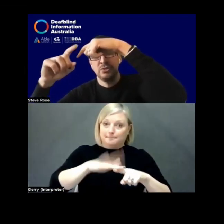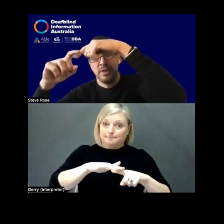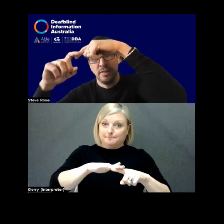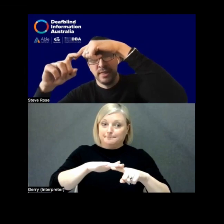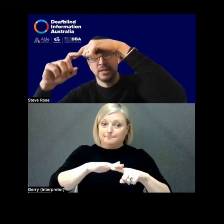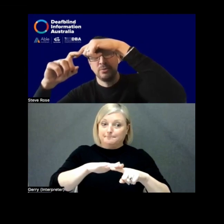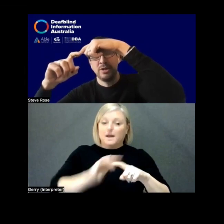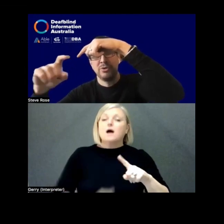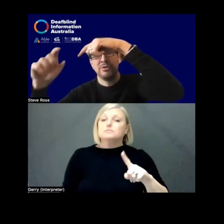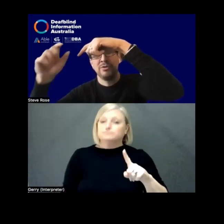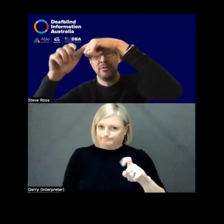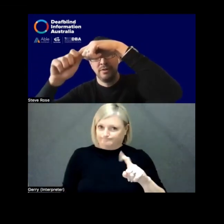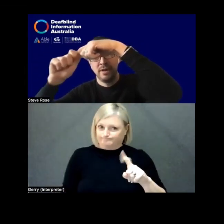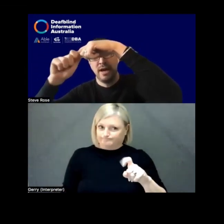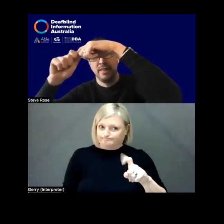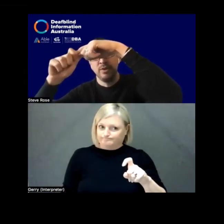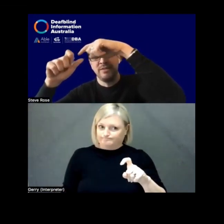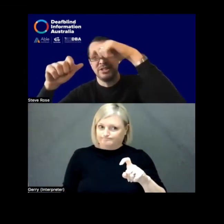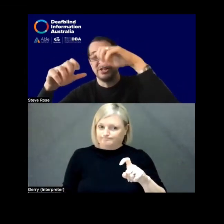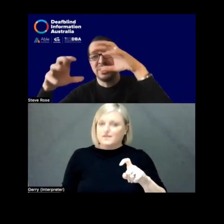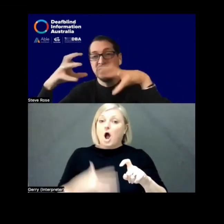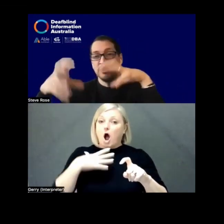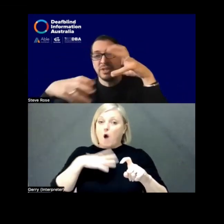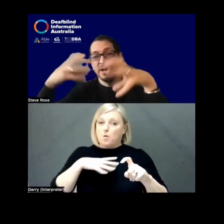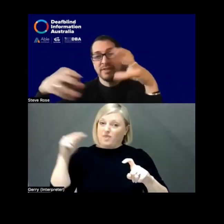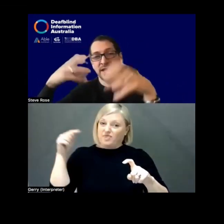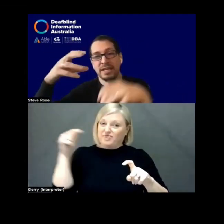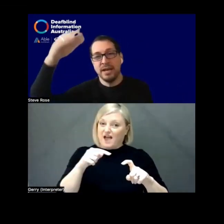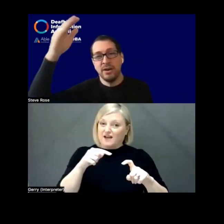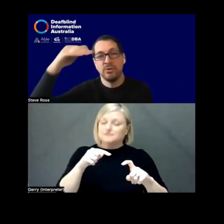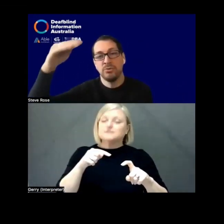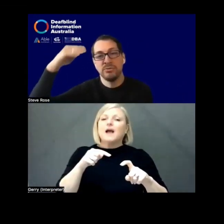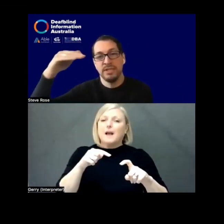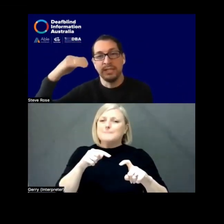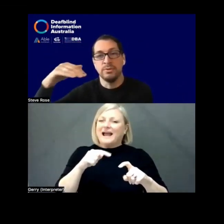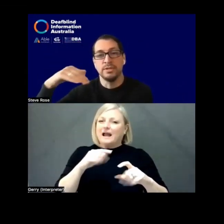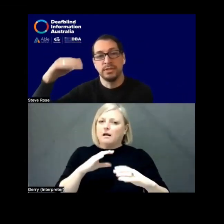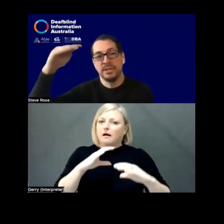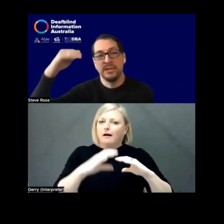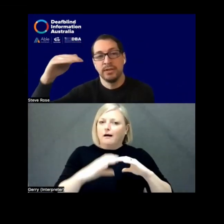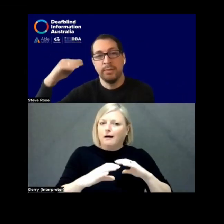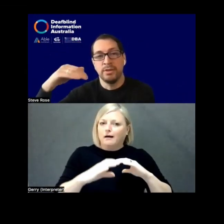that's what I want." And then we have a tug. So we are getting that whole sequence coming